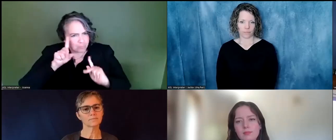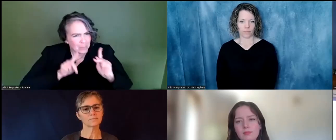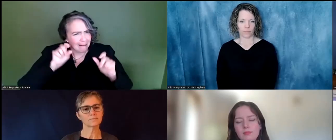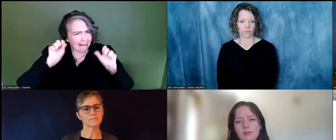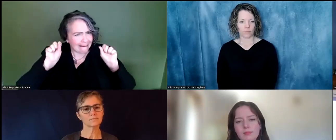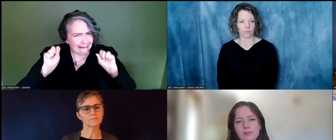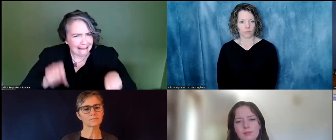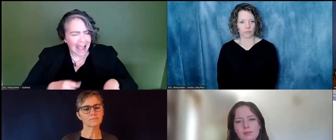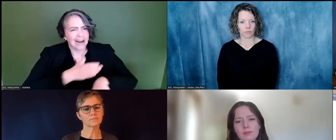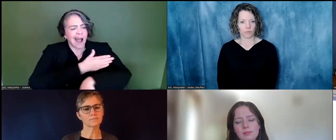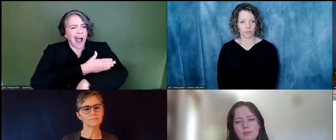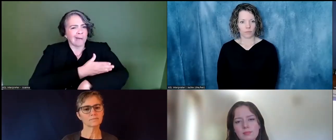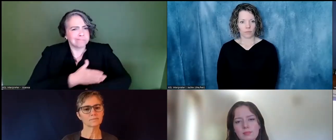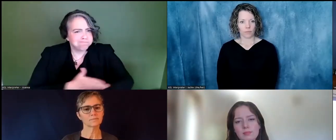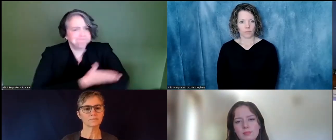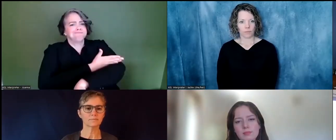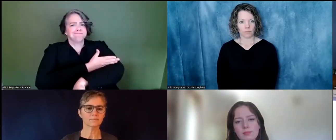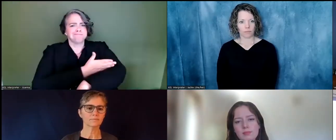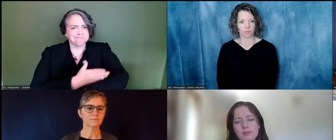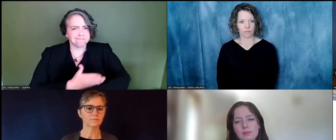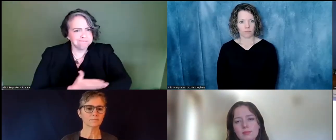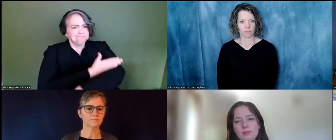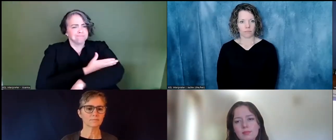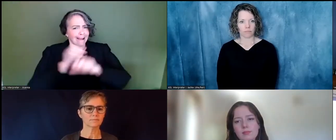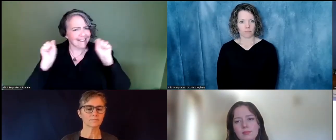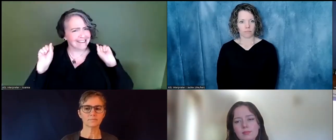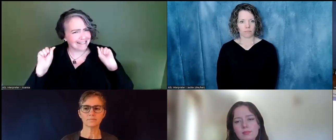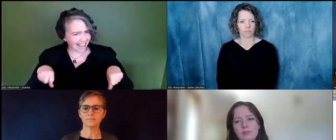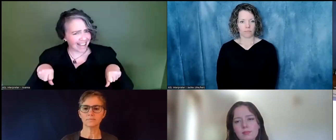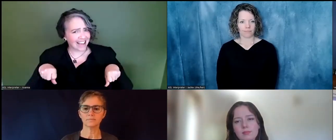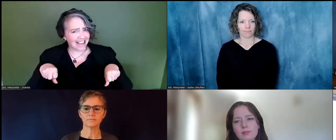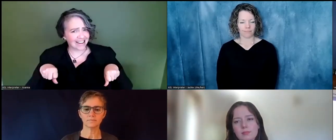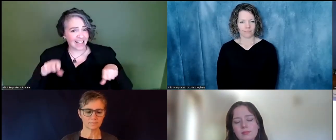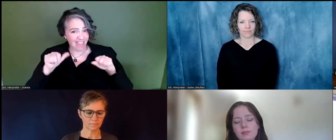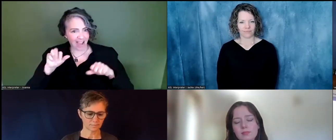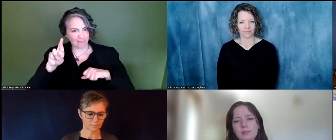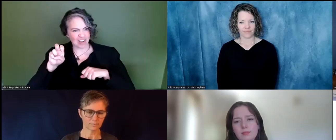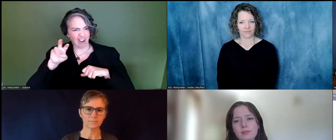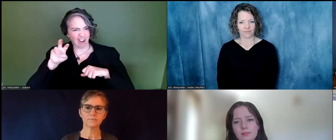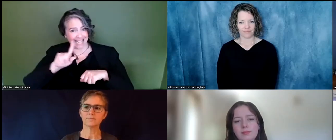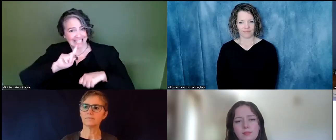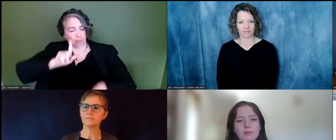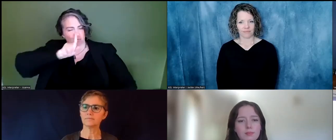personal and carrying the message that people can recover and that recovery is real. Thank you.